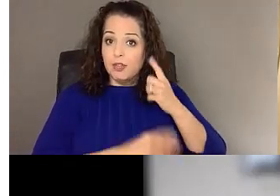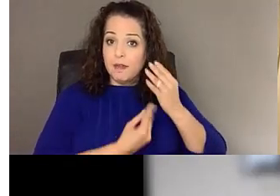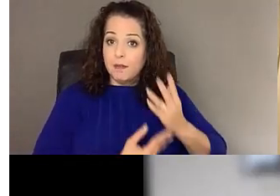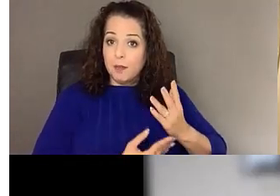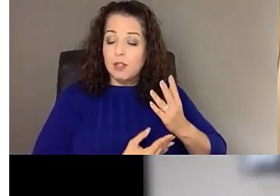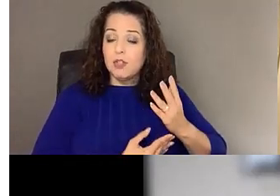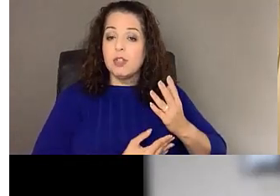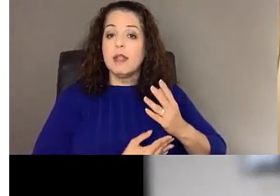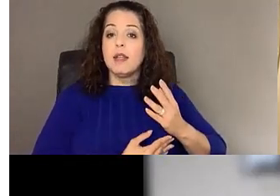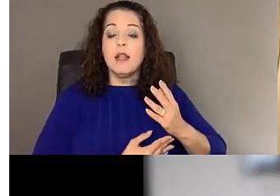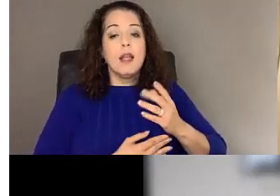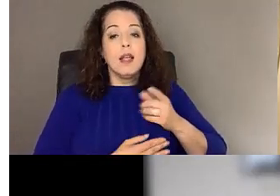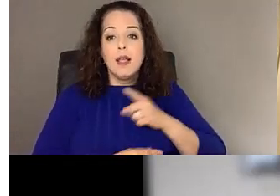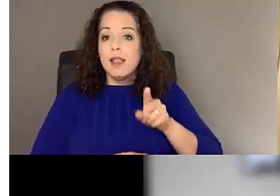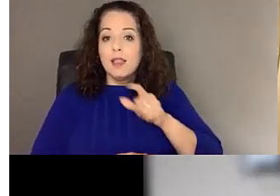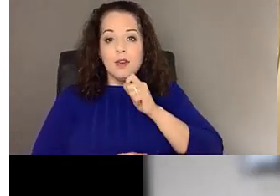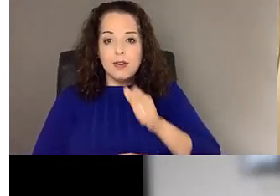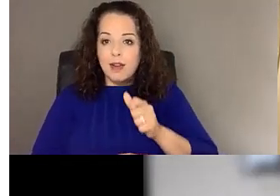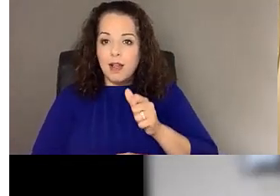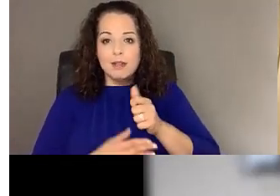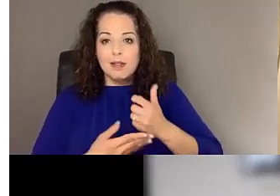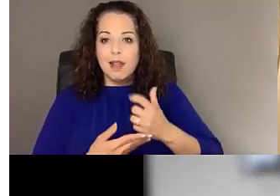they are not likely to be helpful for all readers.